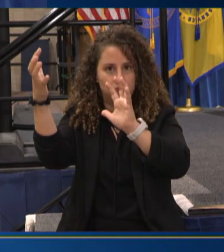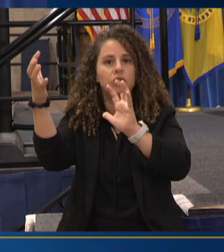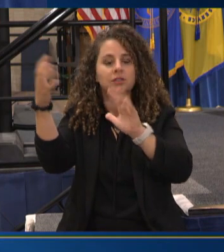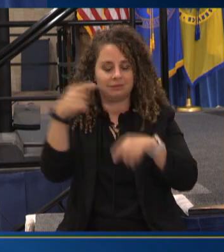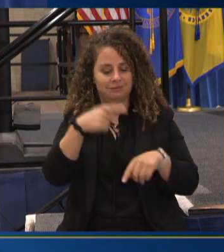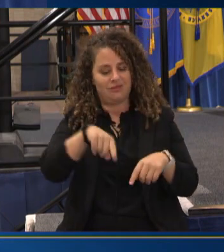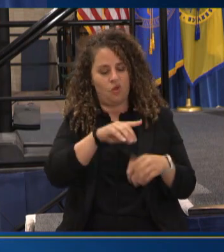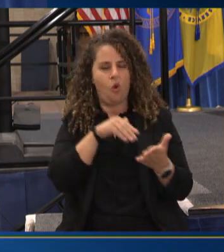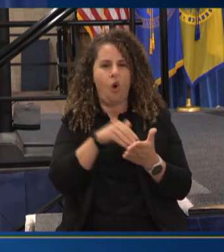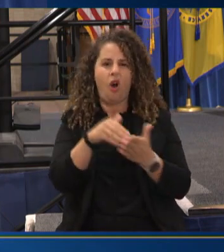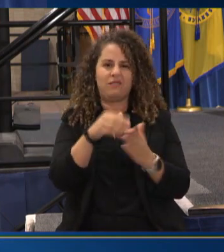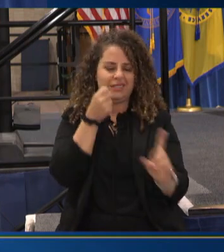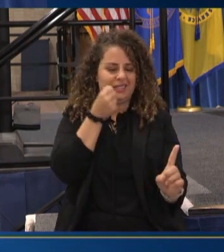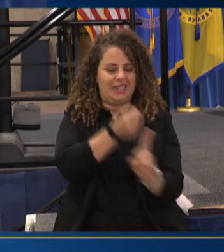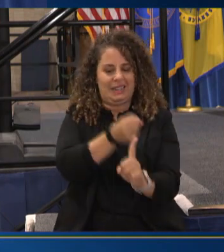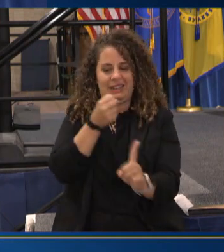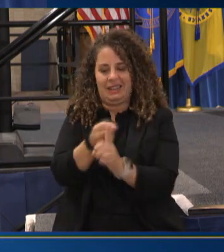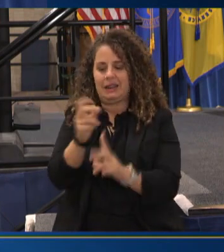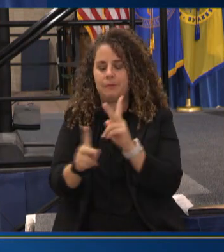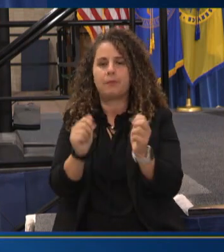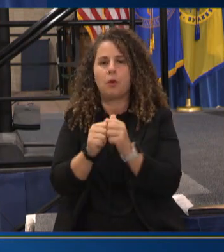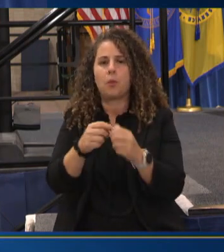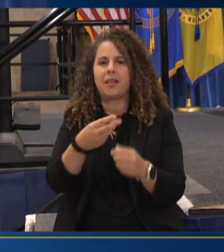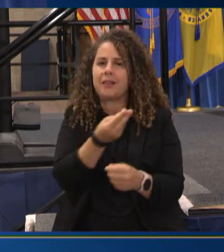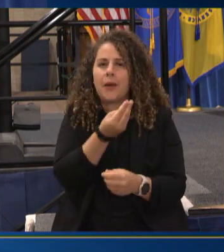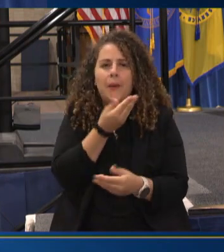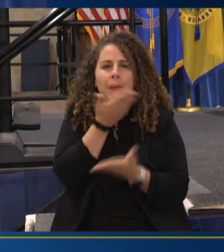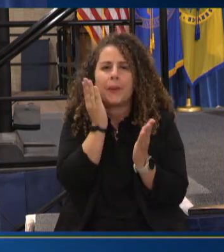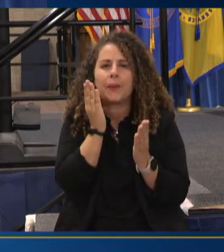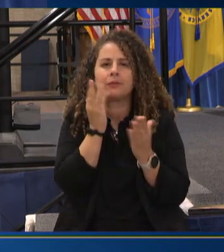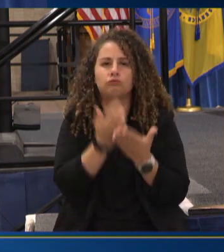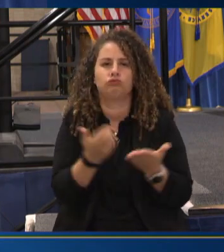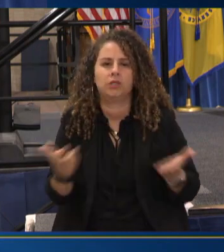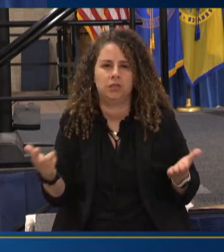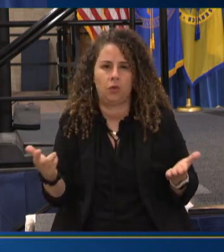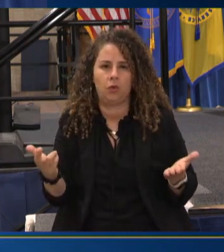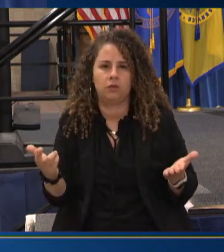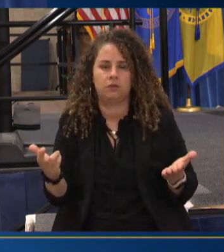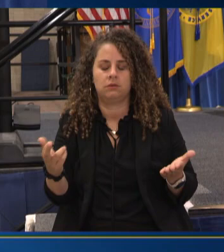are often hitting those with the fewest resources, those with the